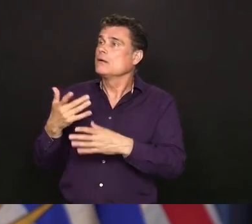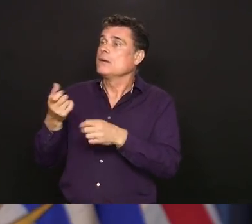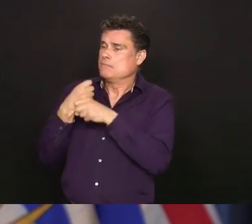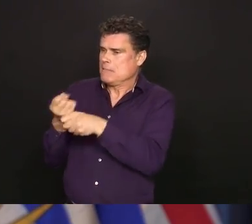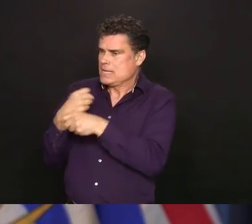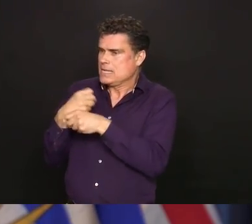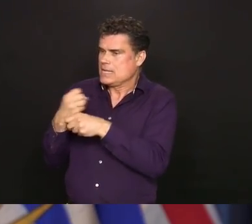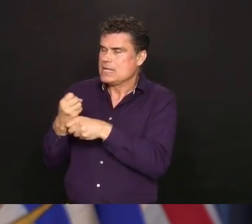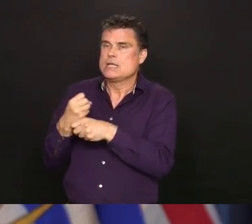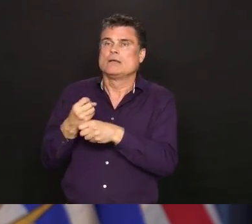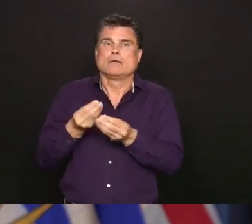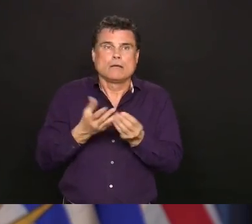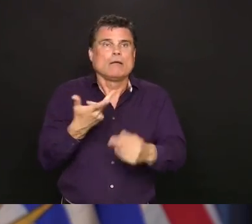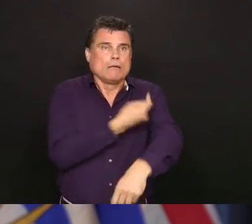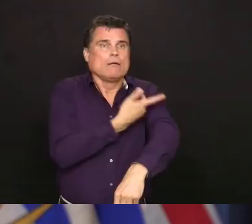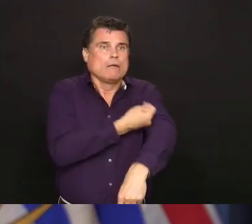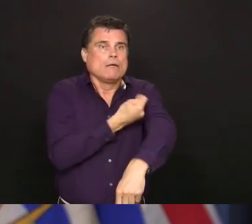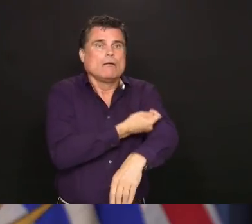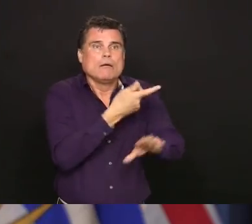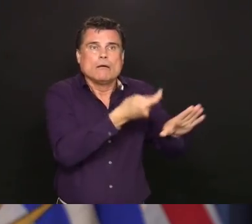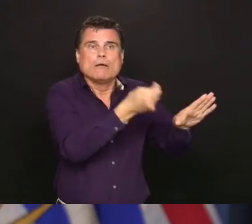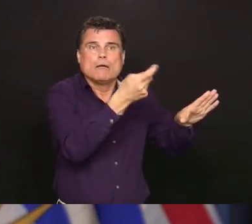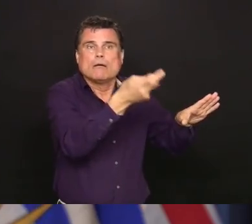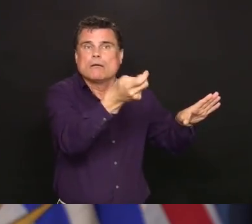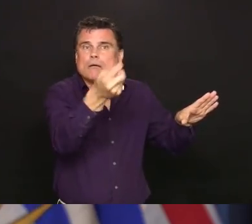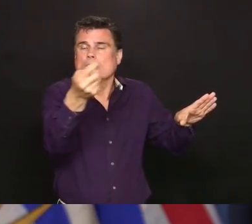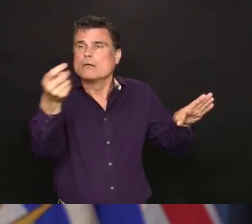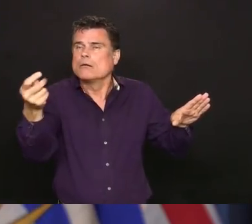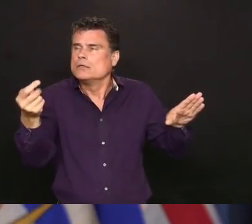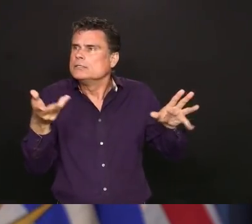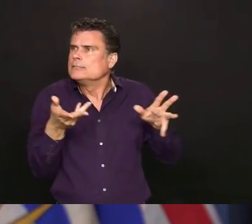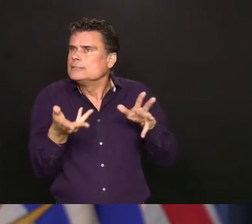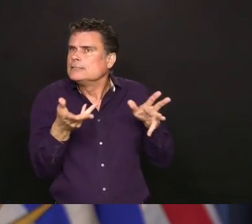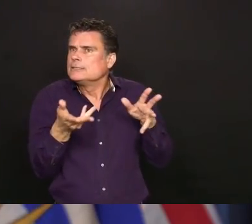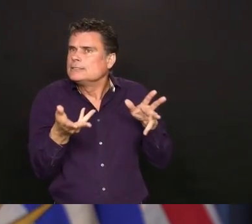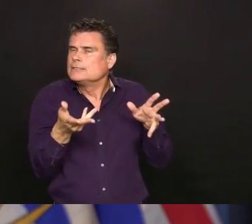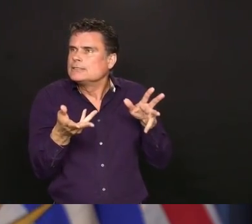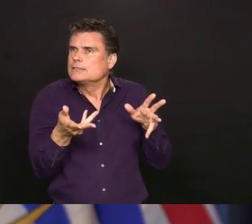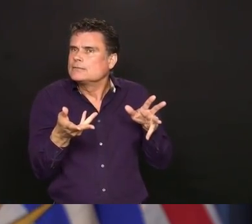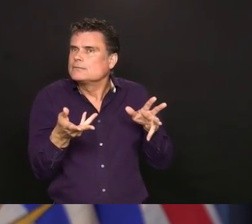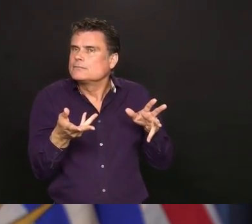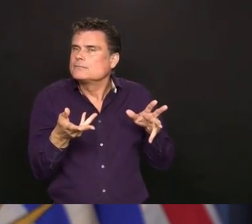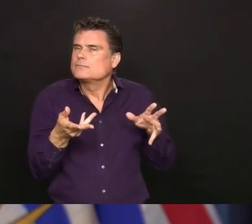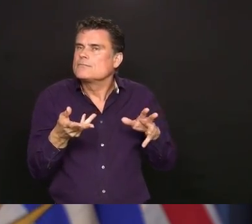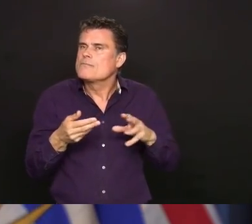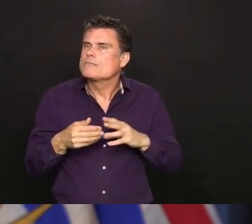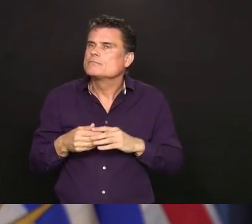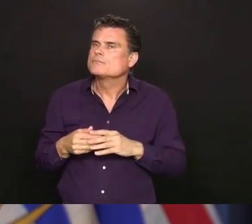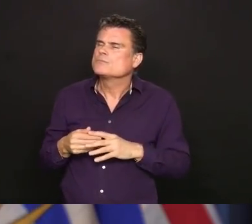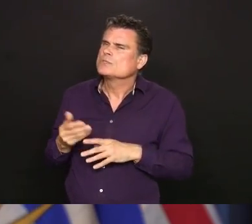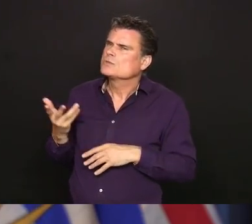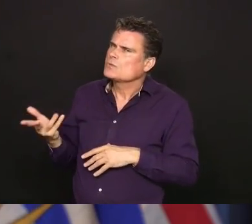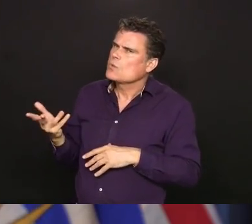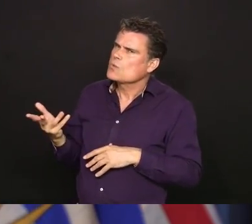would be willing to get vaccinated were one developed. I'm wondering your thoughts on that issue.